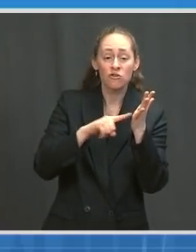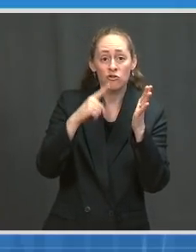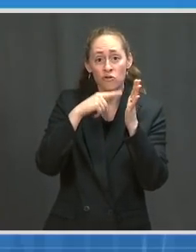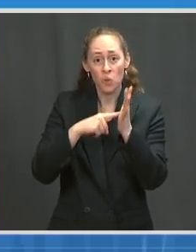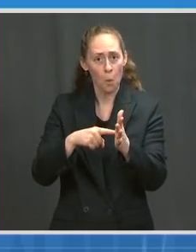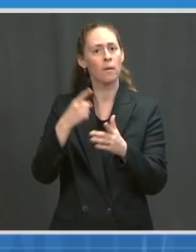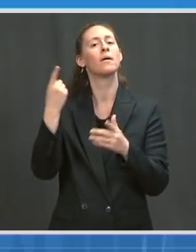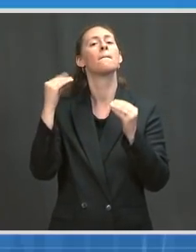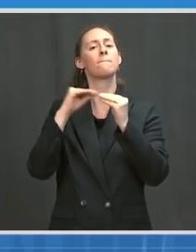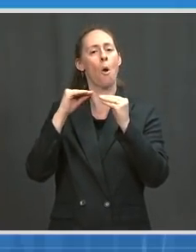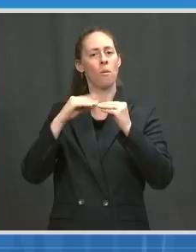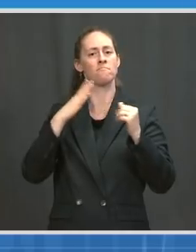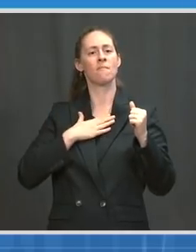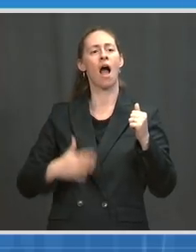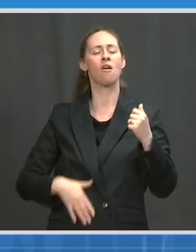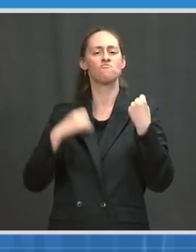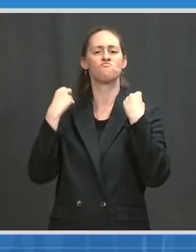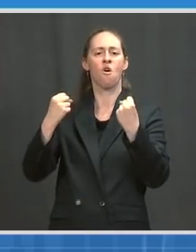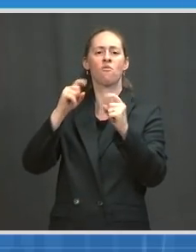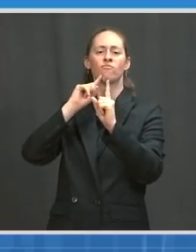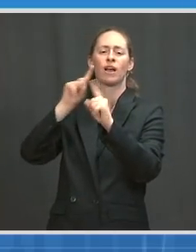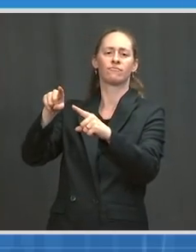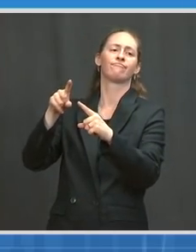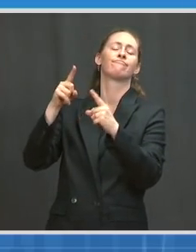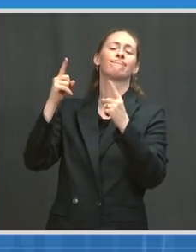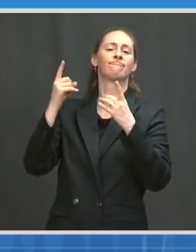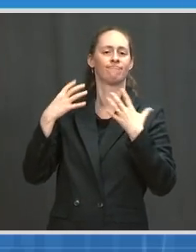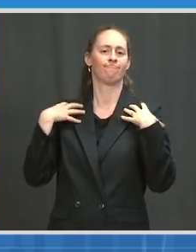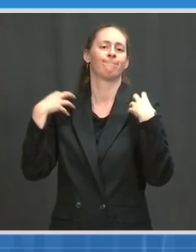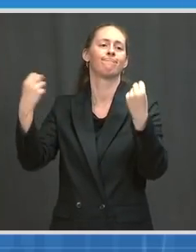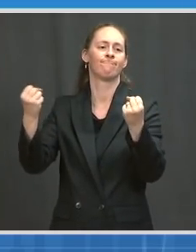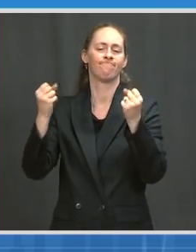as well as neutralizing antibodies not only against the wild type,